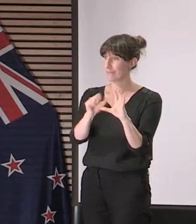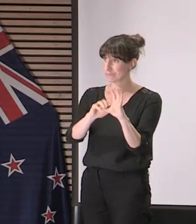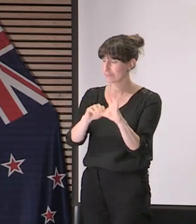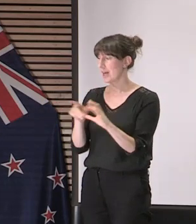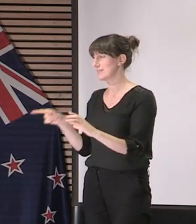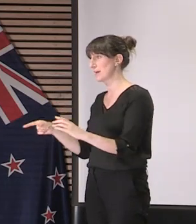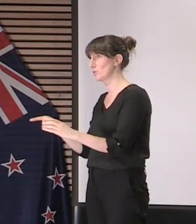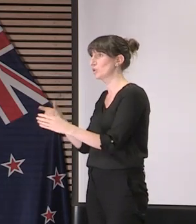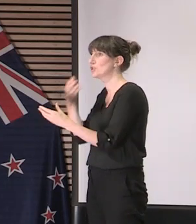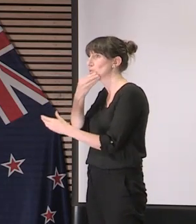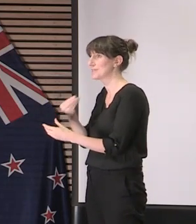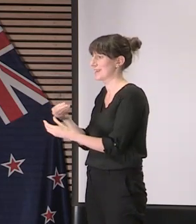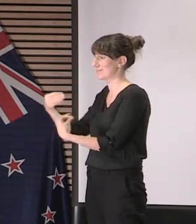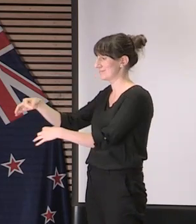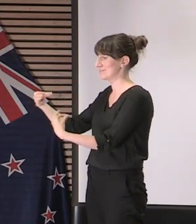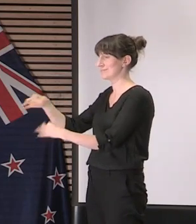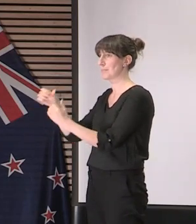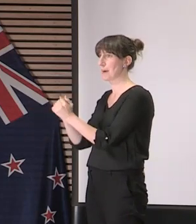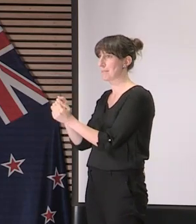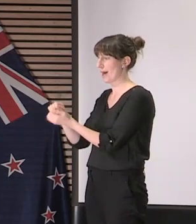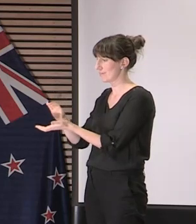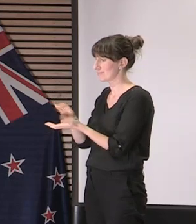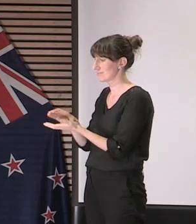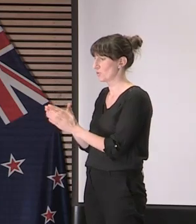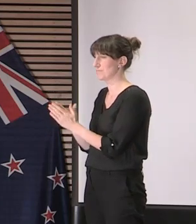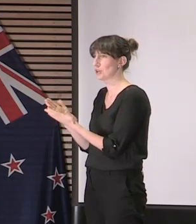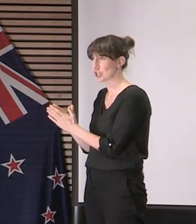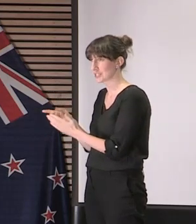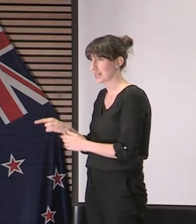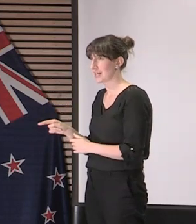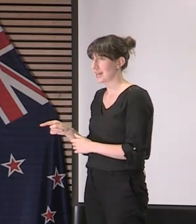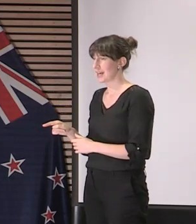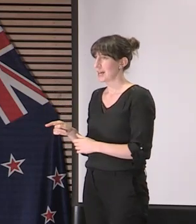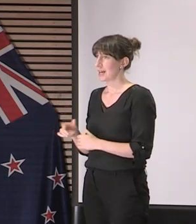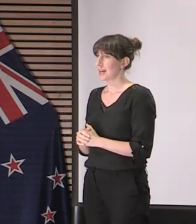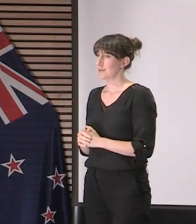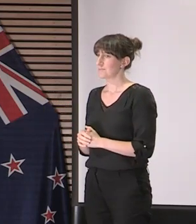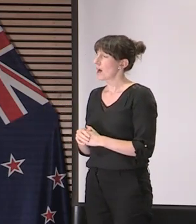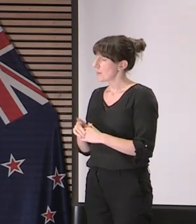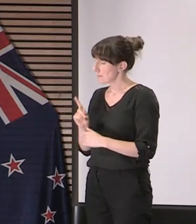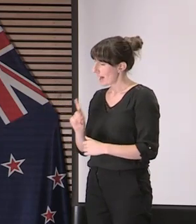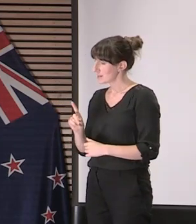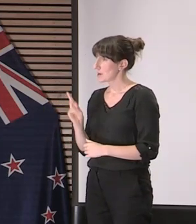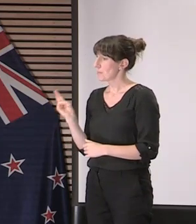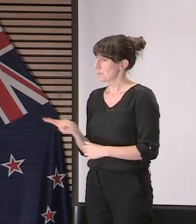be learning online and some are going to be learning using hard pack materials, and some